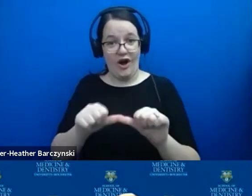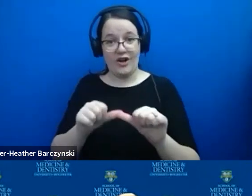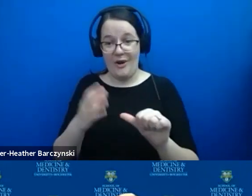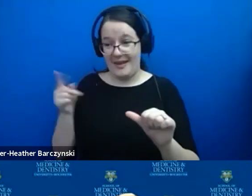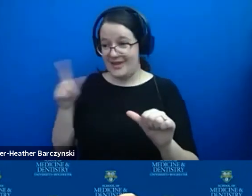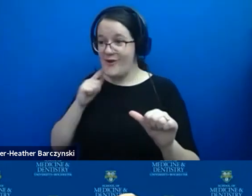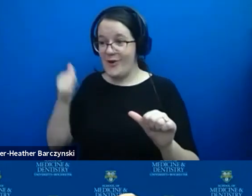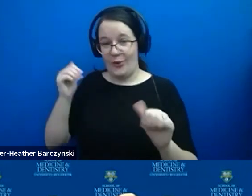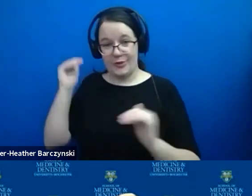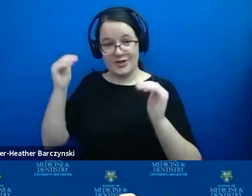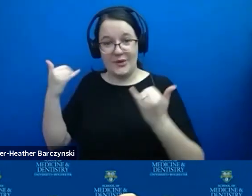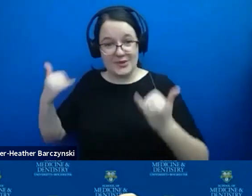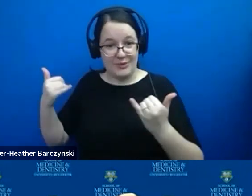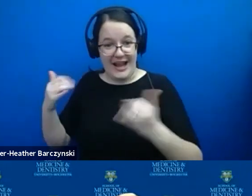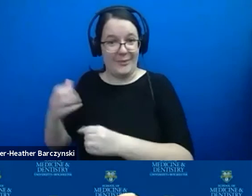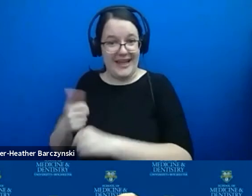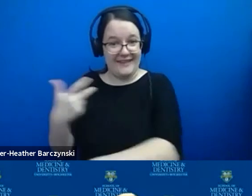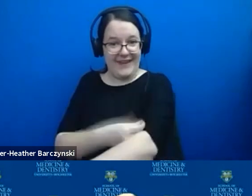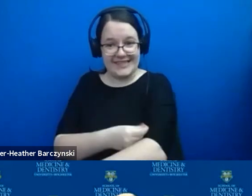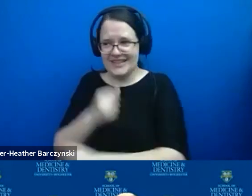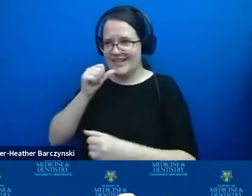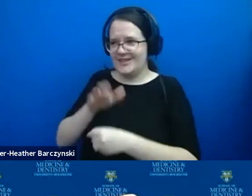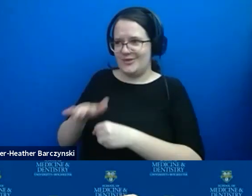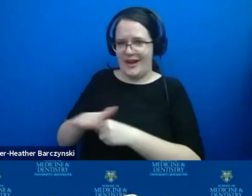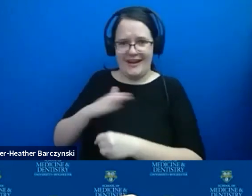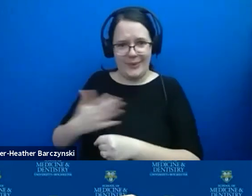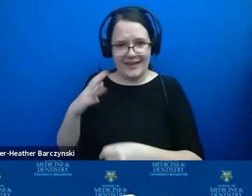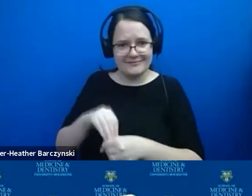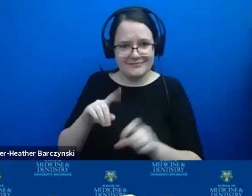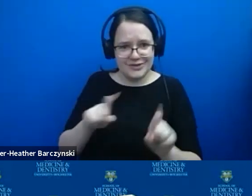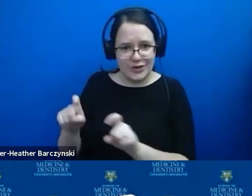and so we're going to have this problem with all these vaccines and we're going to have to make